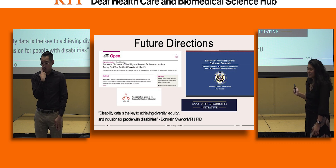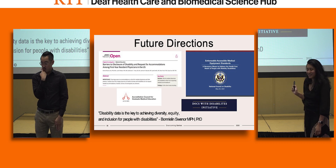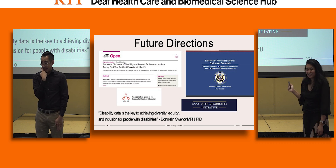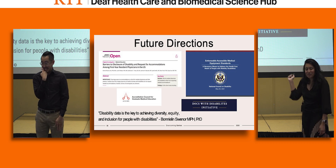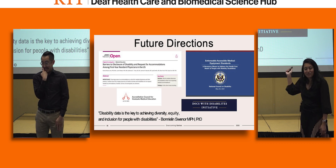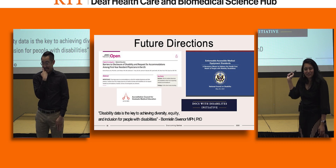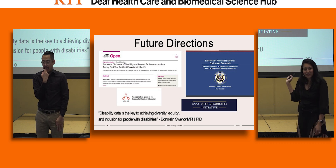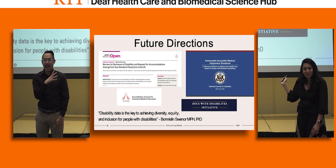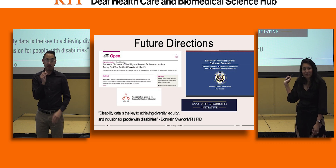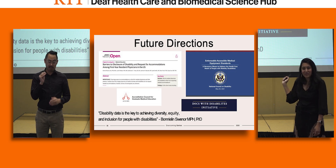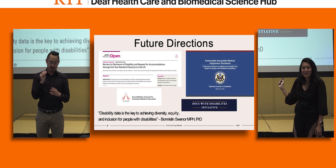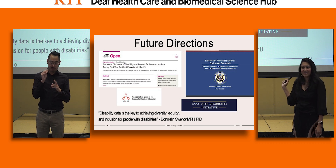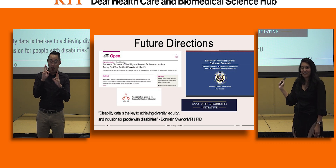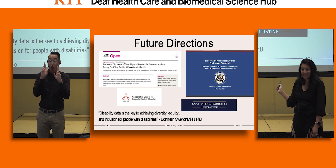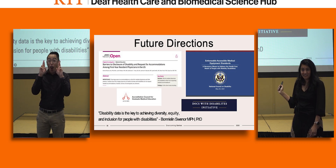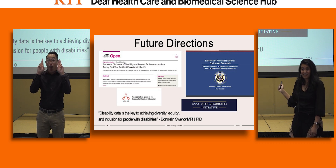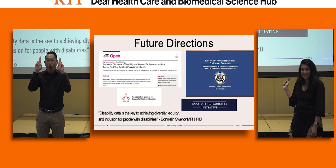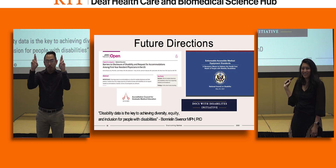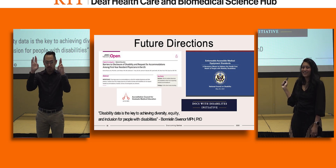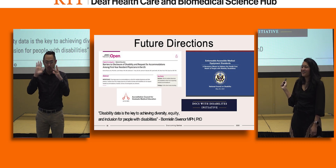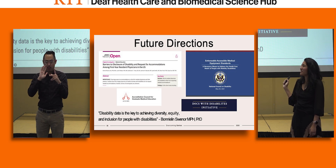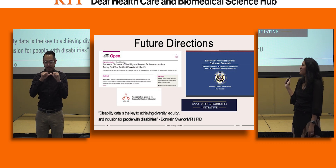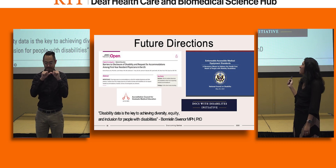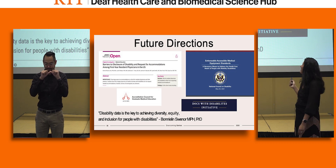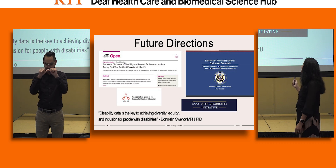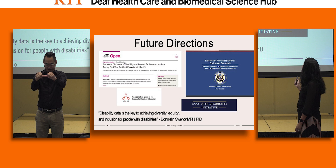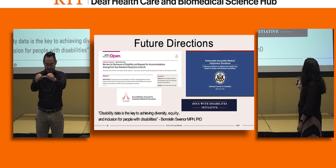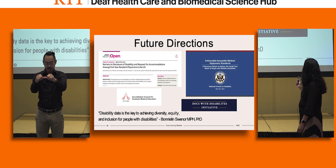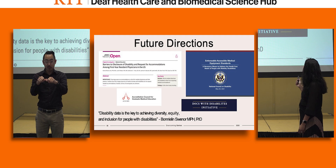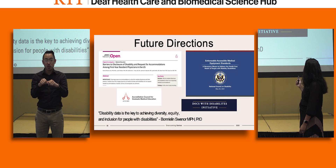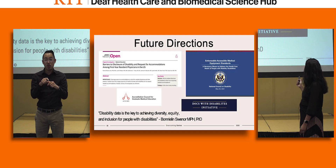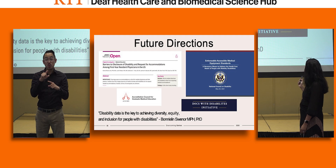and hopefully it will be maintained-- a report